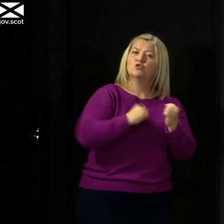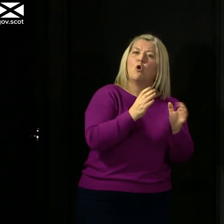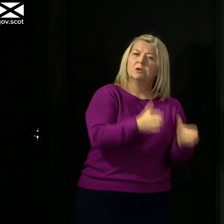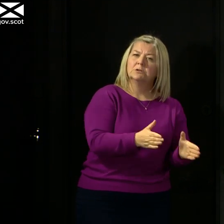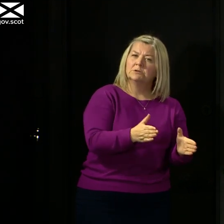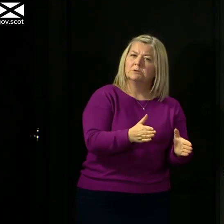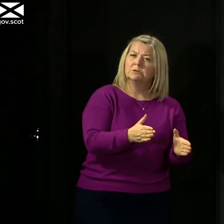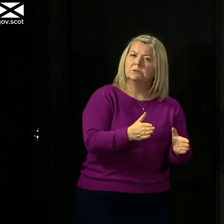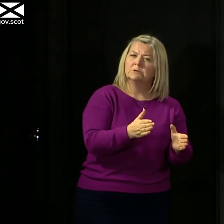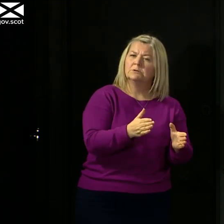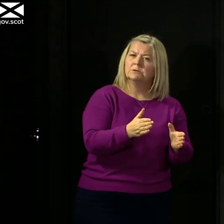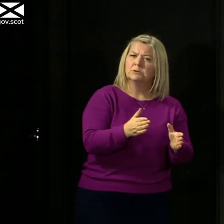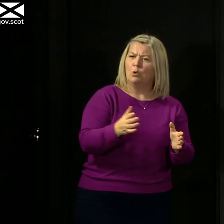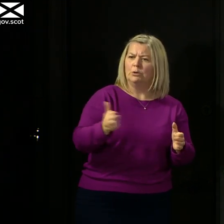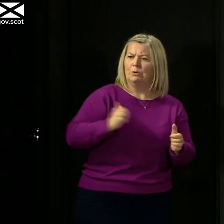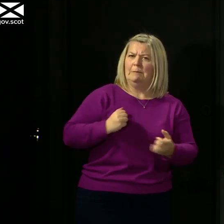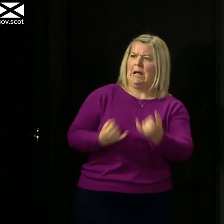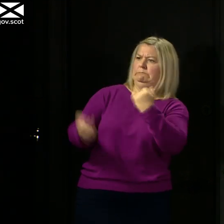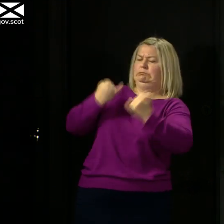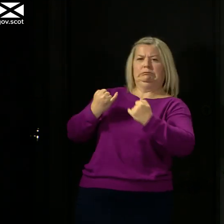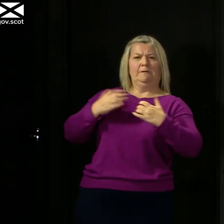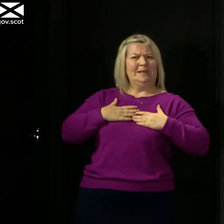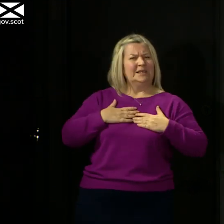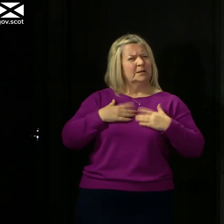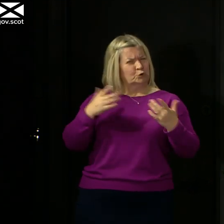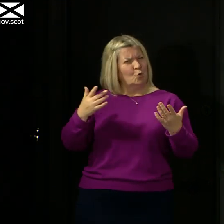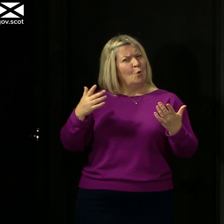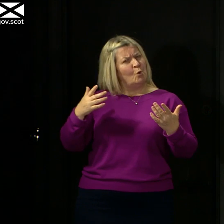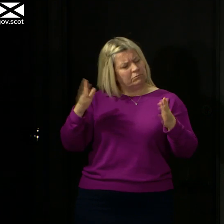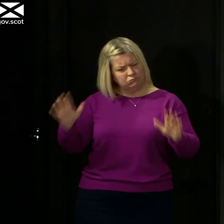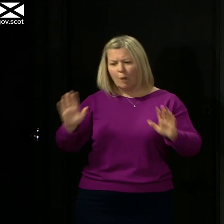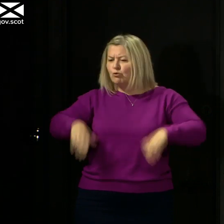in England. So I respect his right to make those decisions, I do think he has, I would